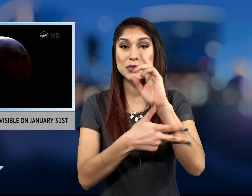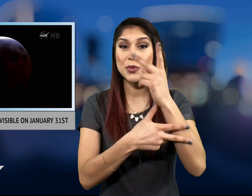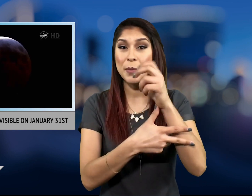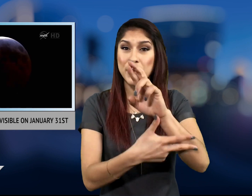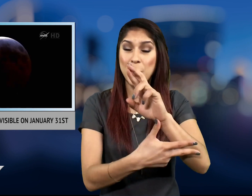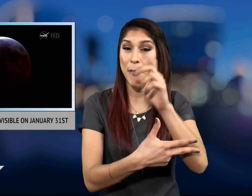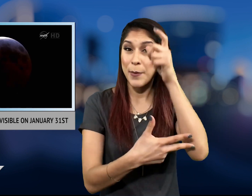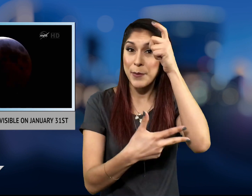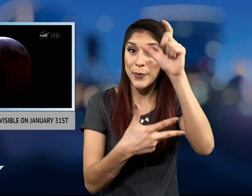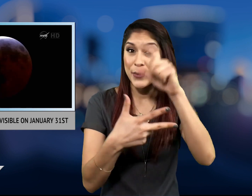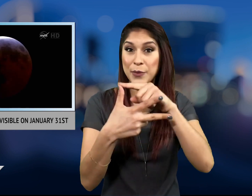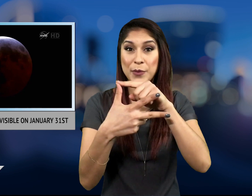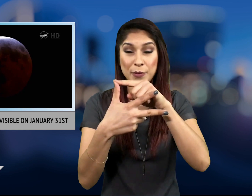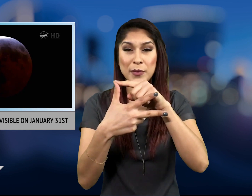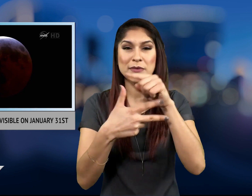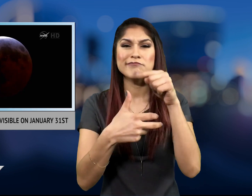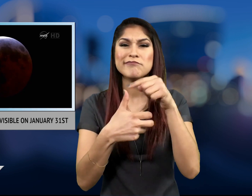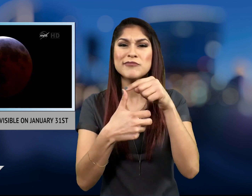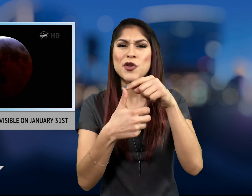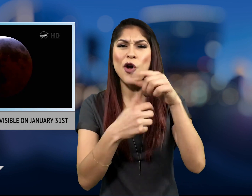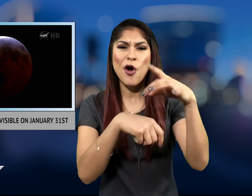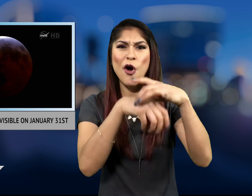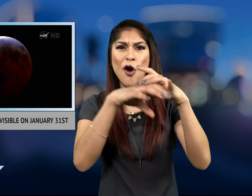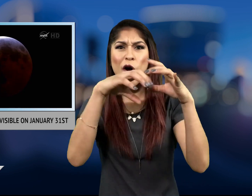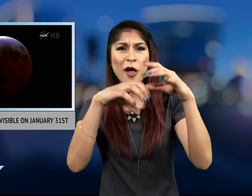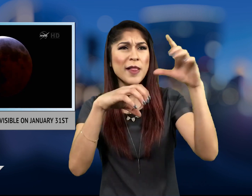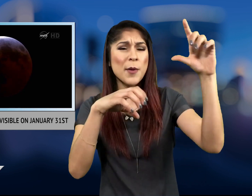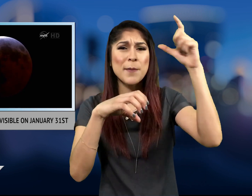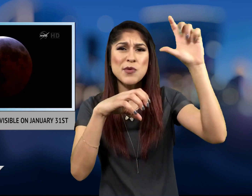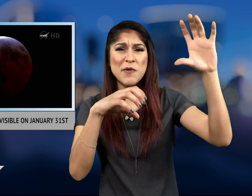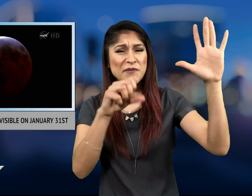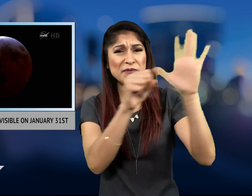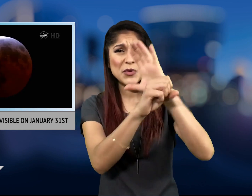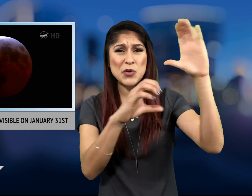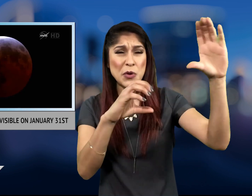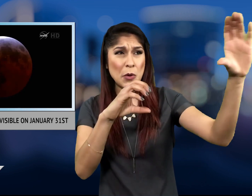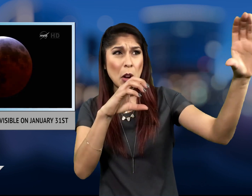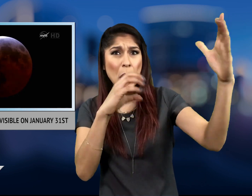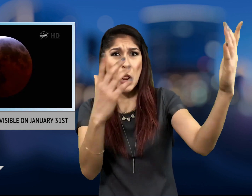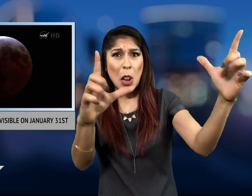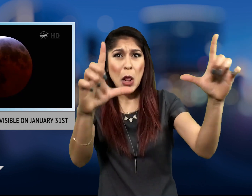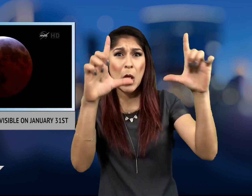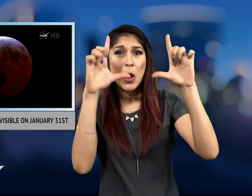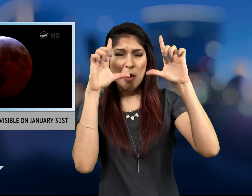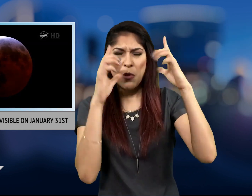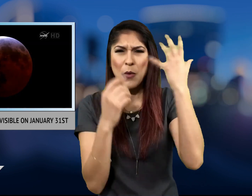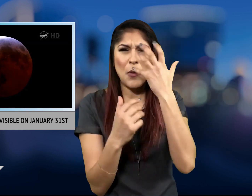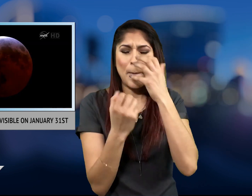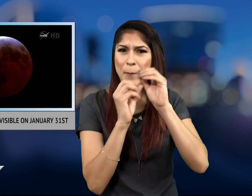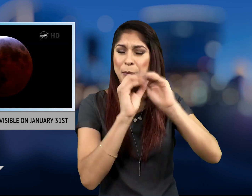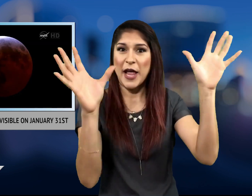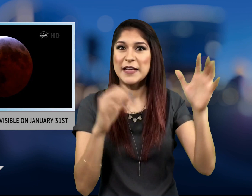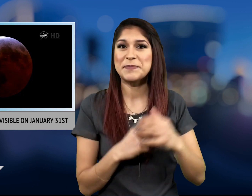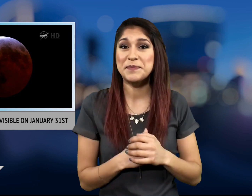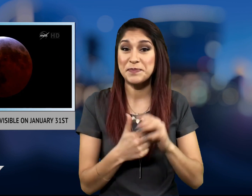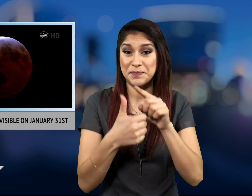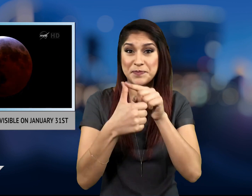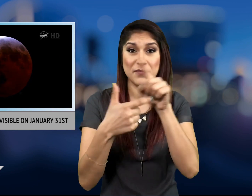A "supermoon" occurs when the full moon is close to earth and brighter than normal.